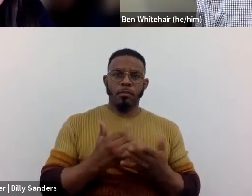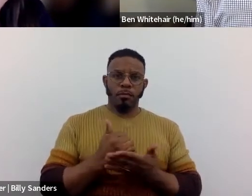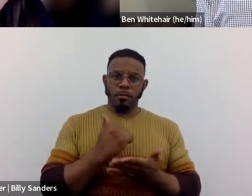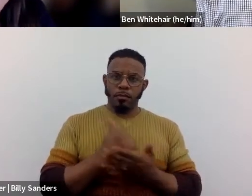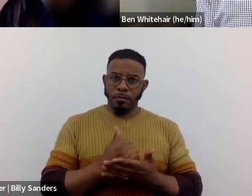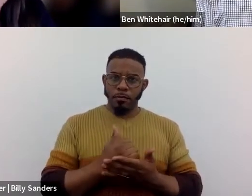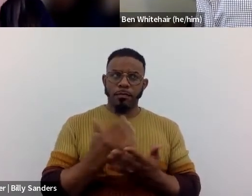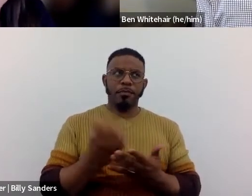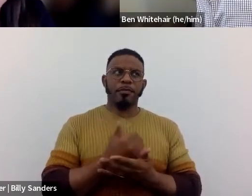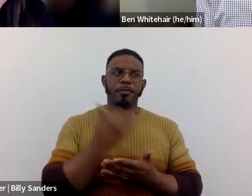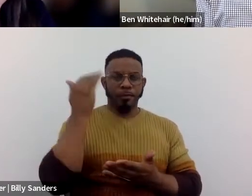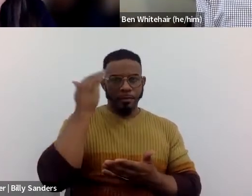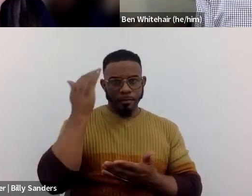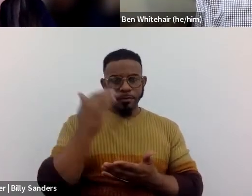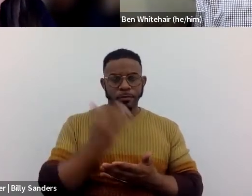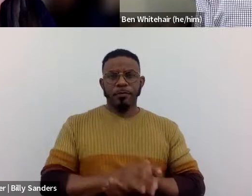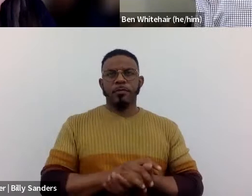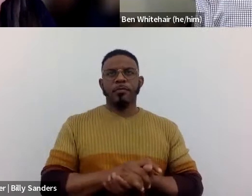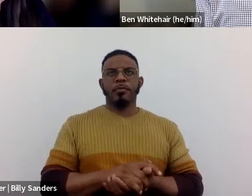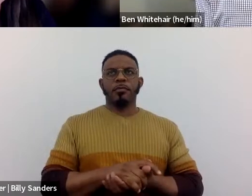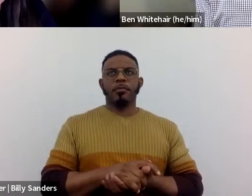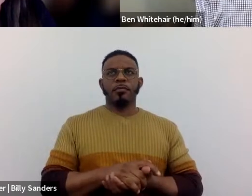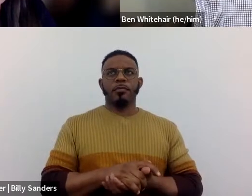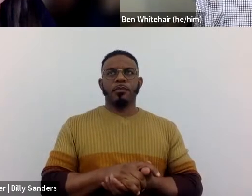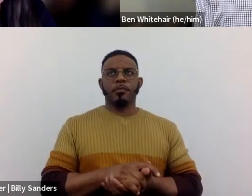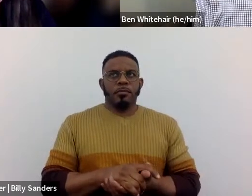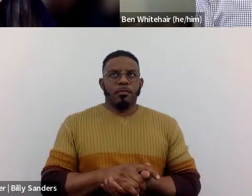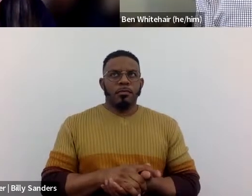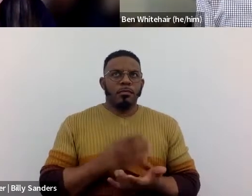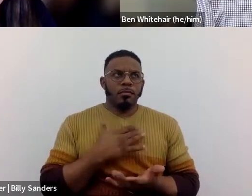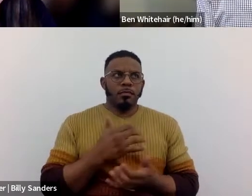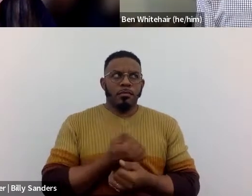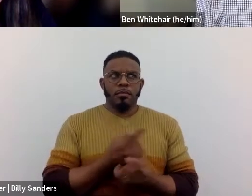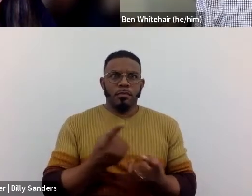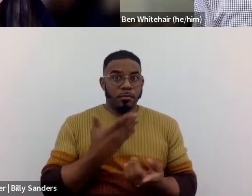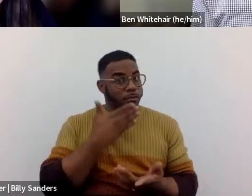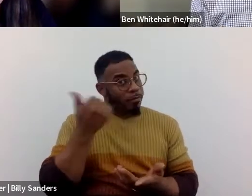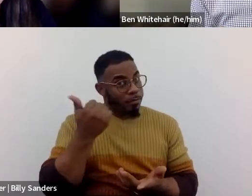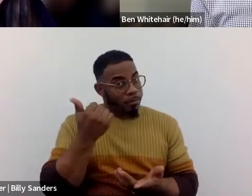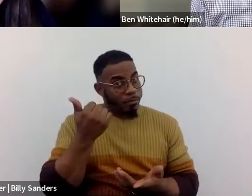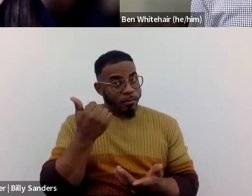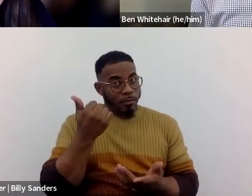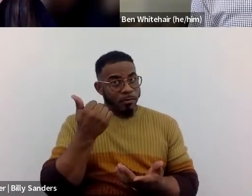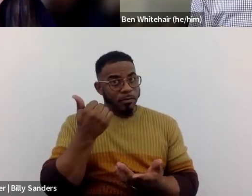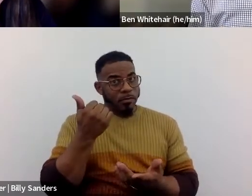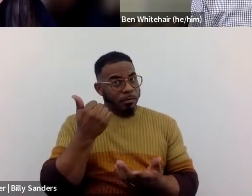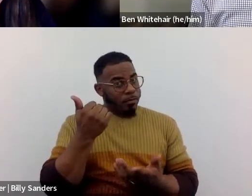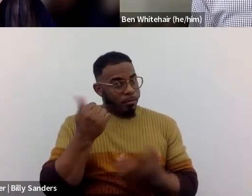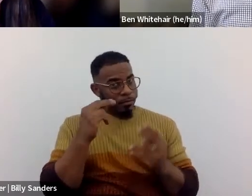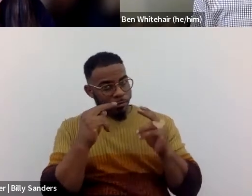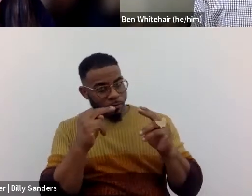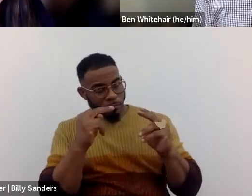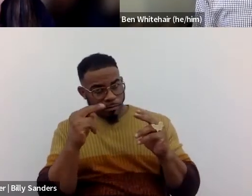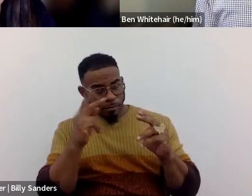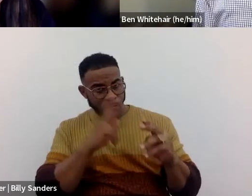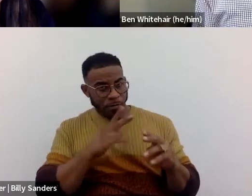getting that knowledge and you know, I wish everybody the best in bargaining those personal service contracts